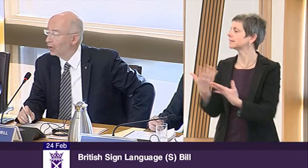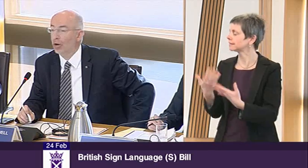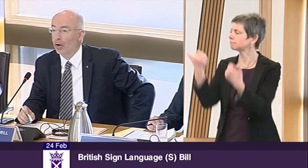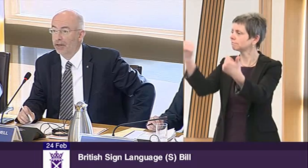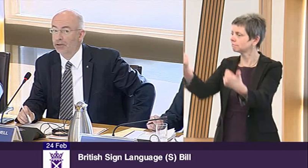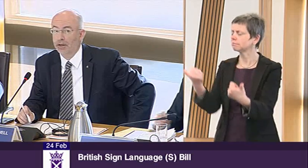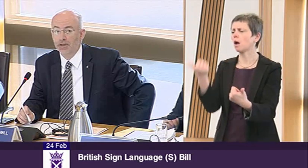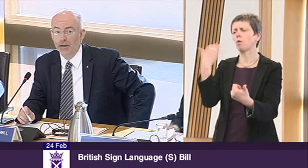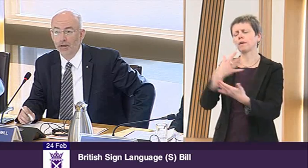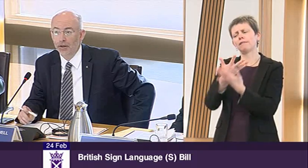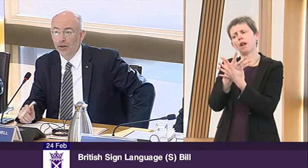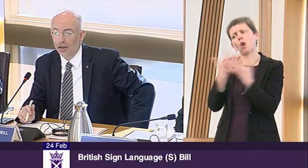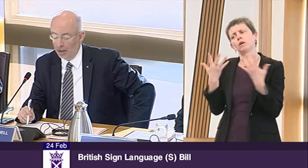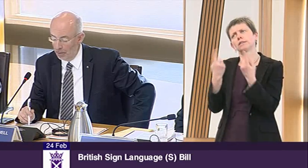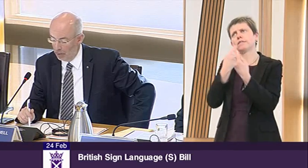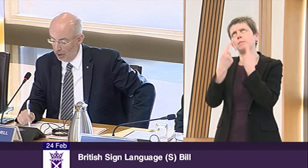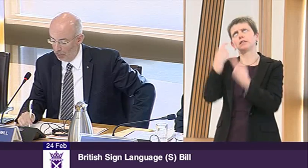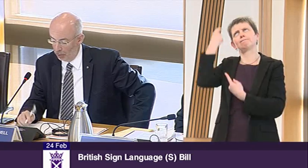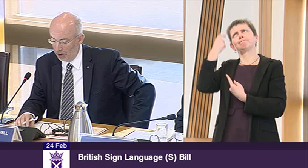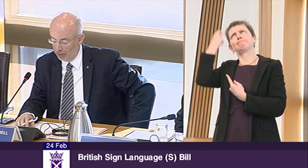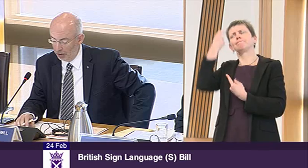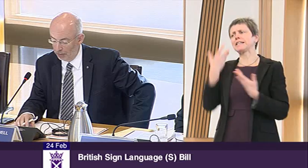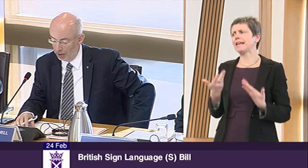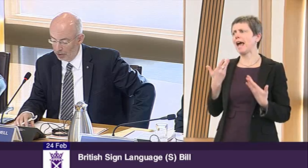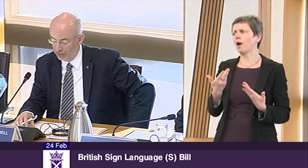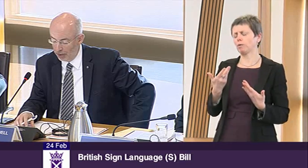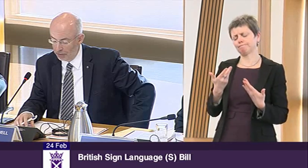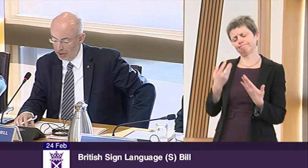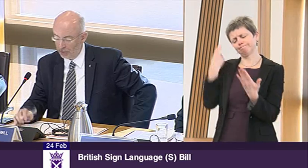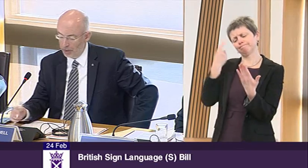have a lot of things to consider in relation to the bill. For everybody’s information,